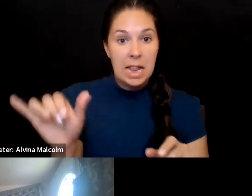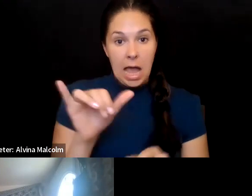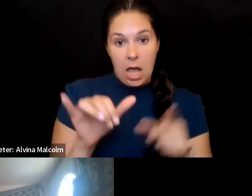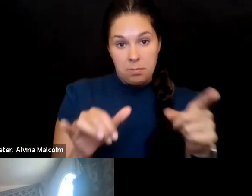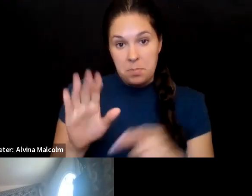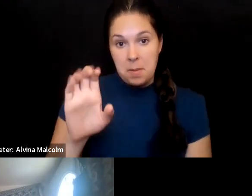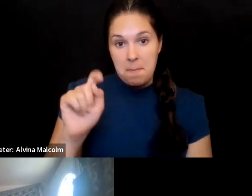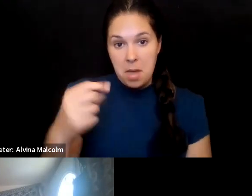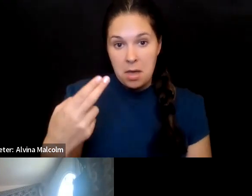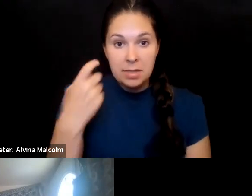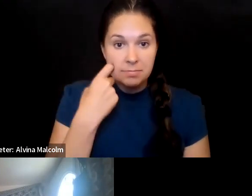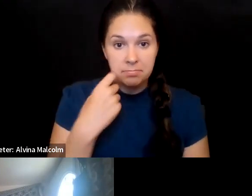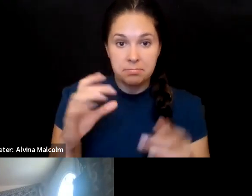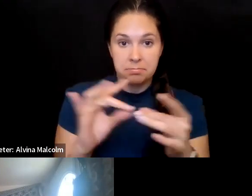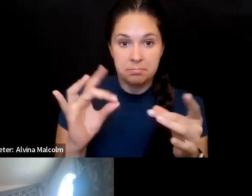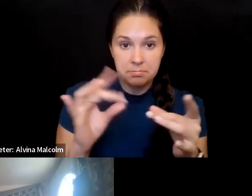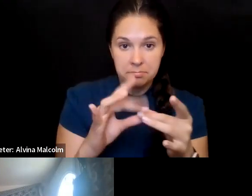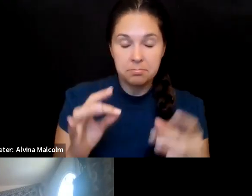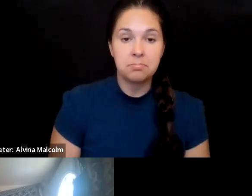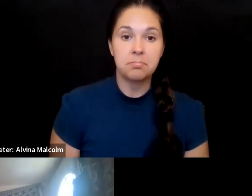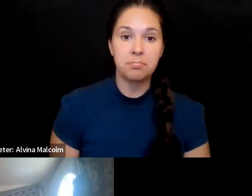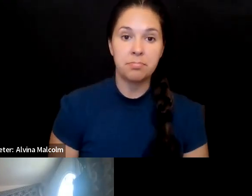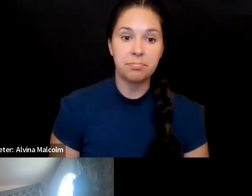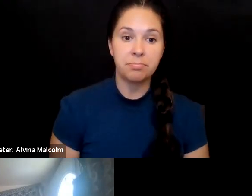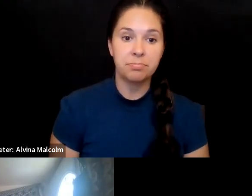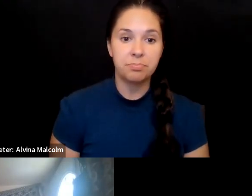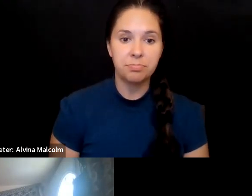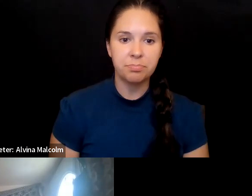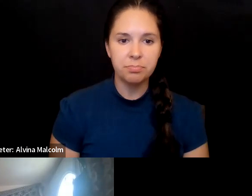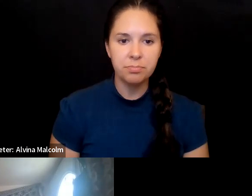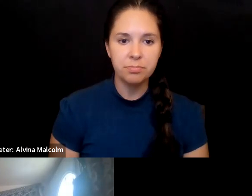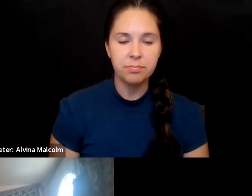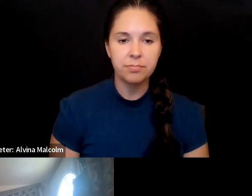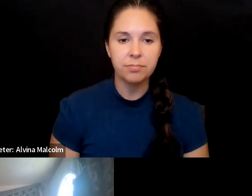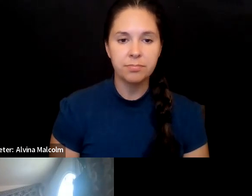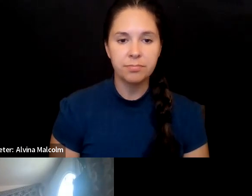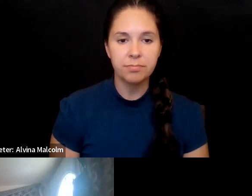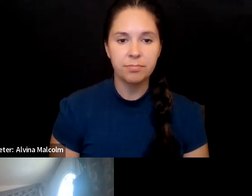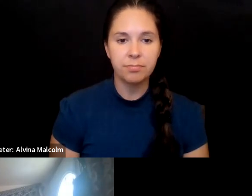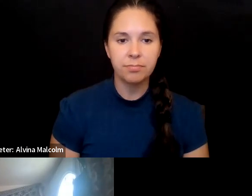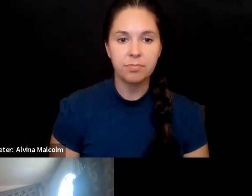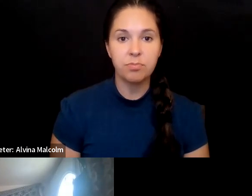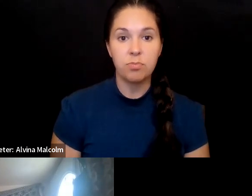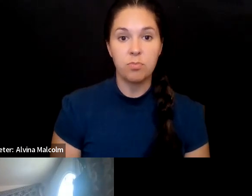hazard, from Utah, from Montana, and